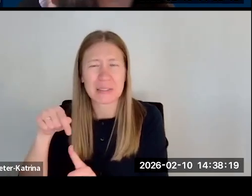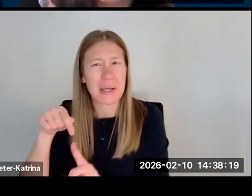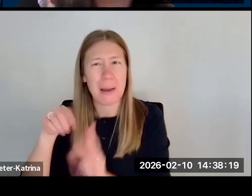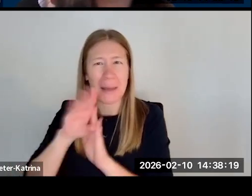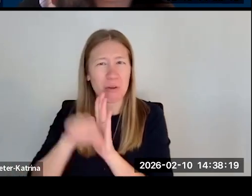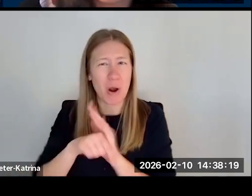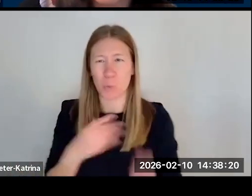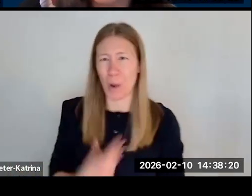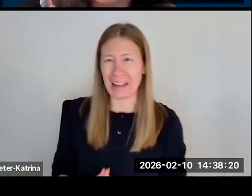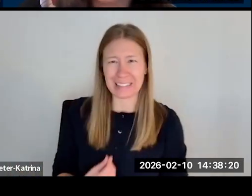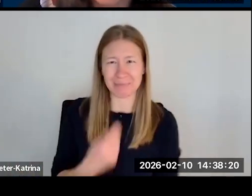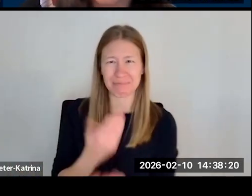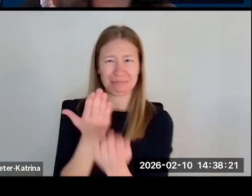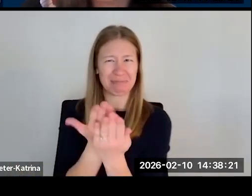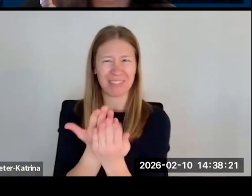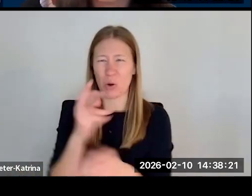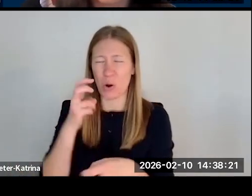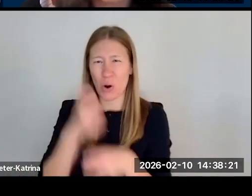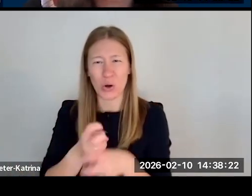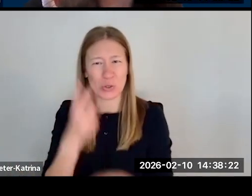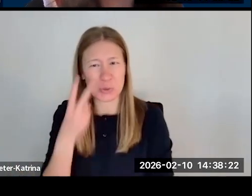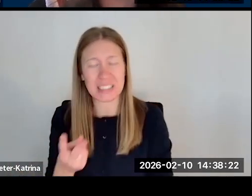I can tell it must have a pretty low color contrast,